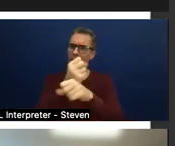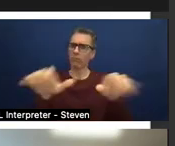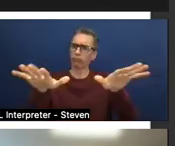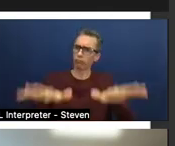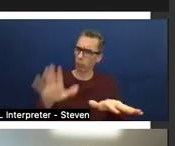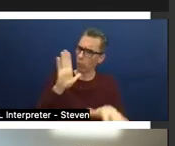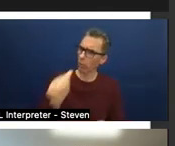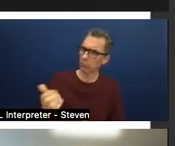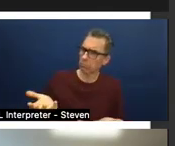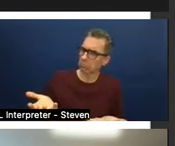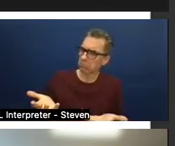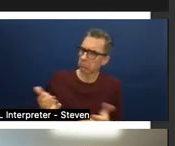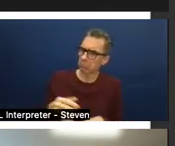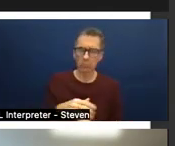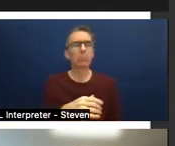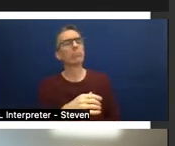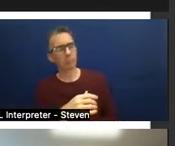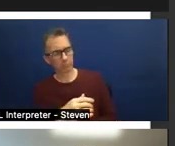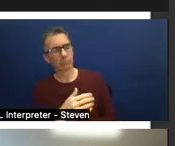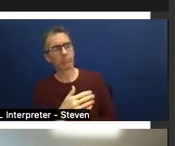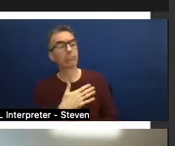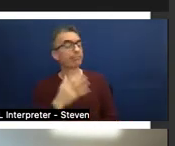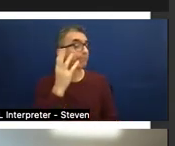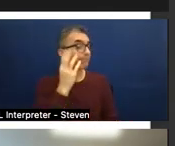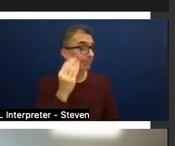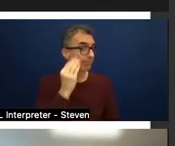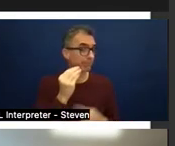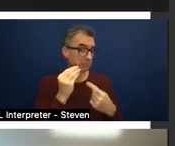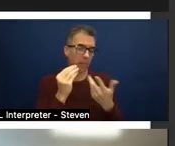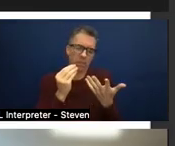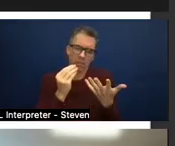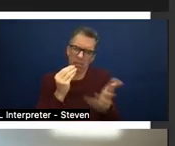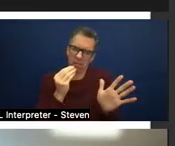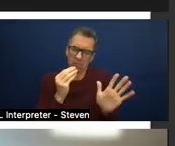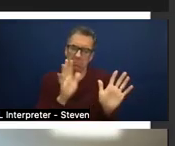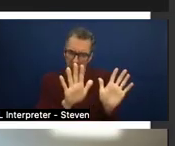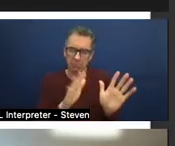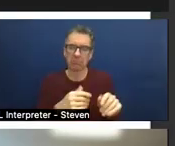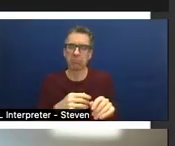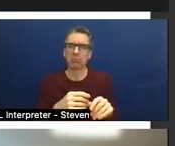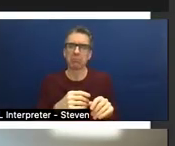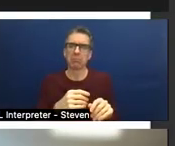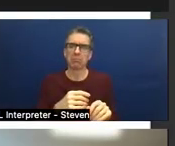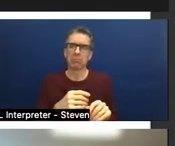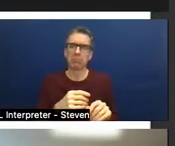My experience with, and this is just my experience with speed management